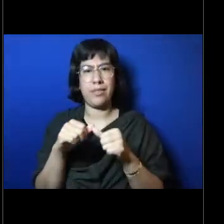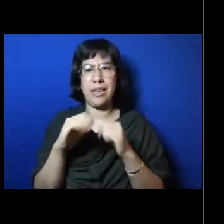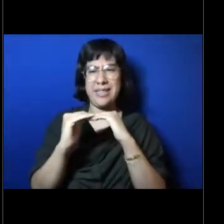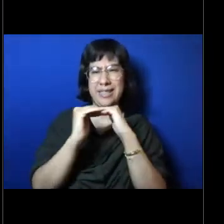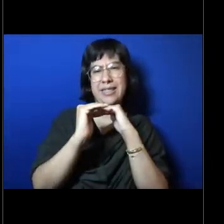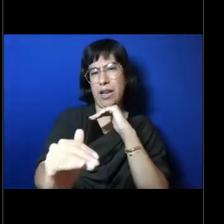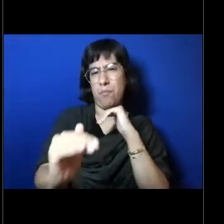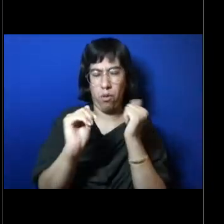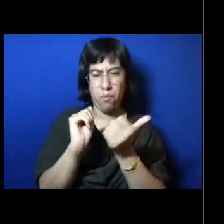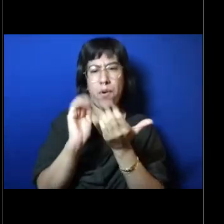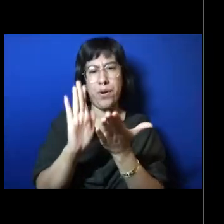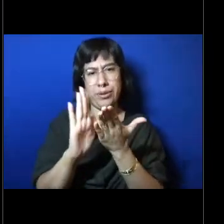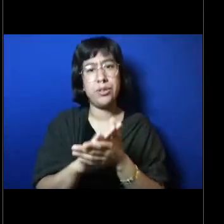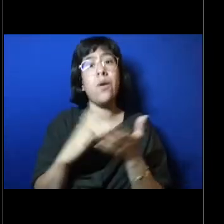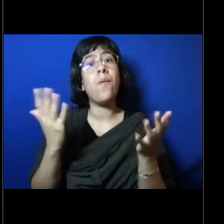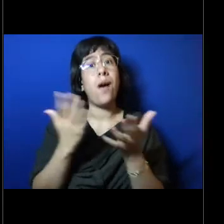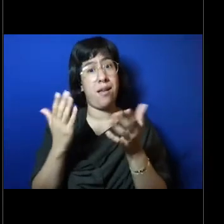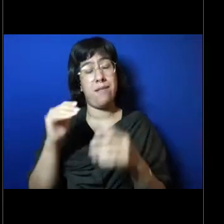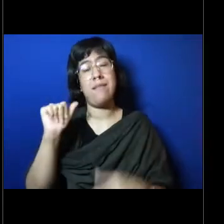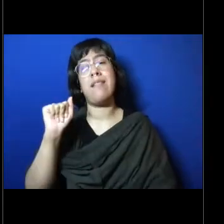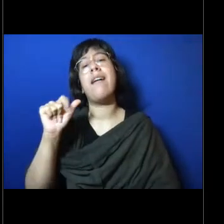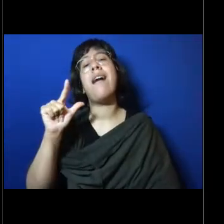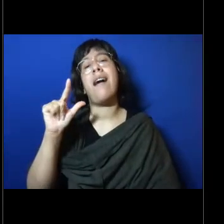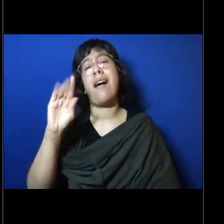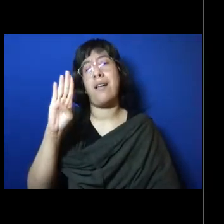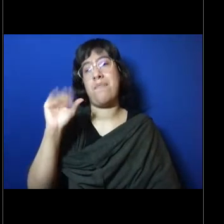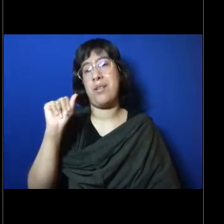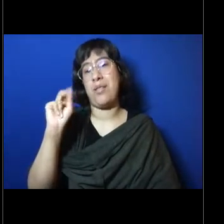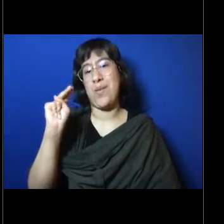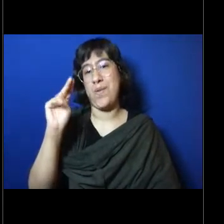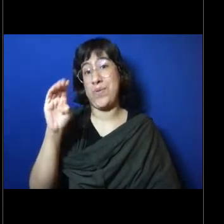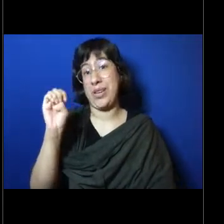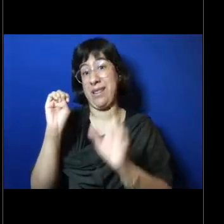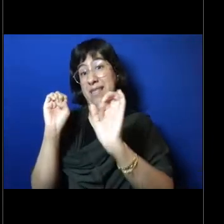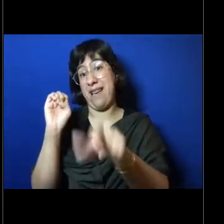and one of those is the abalone. So that's what I'm really here to talk about today.